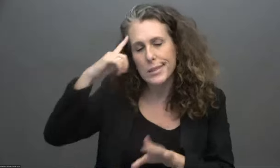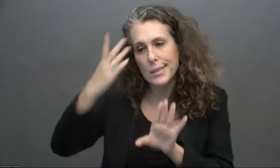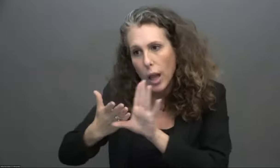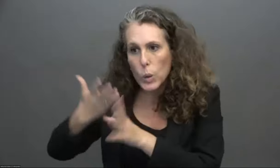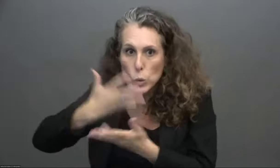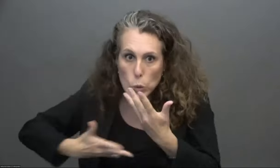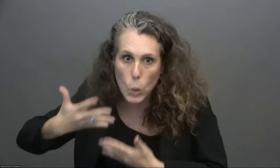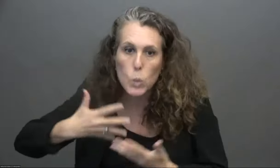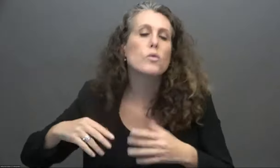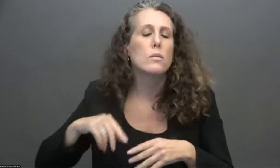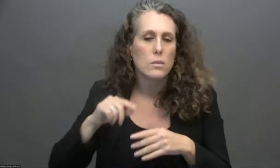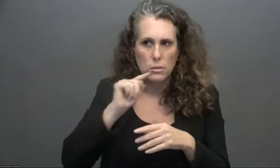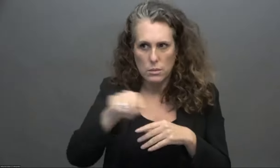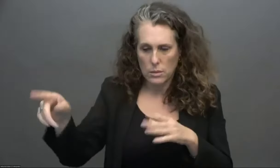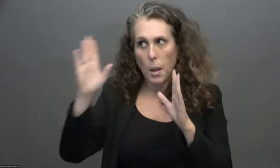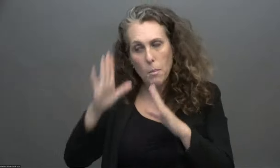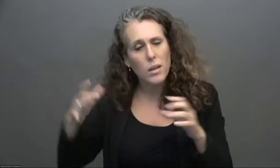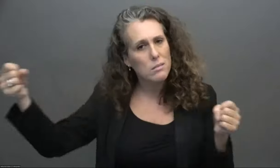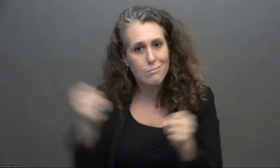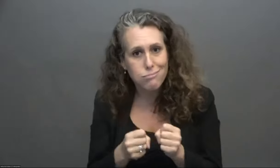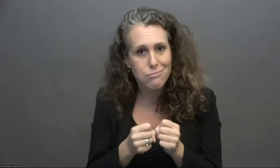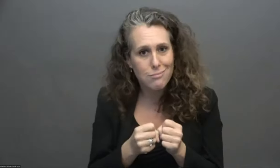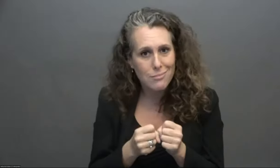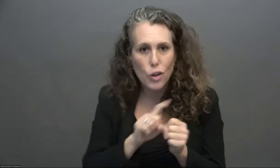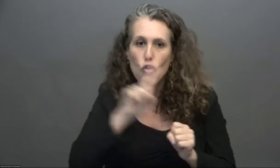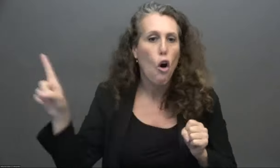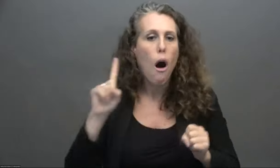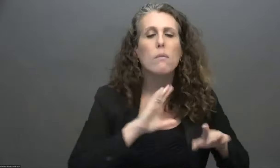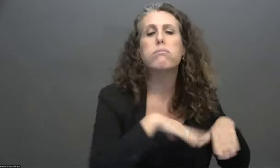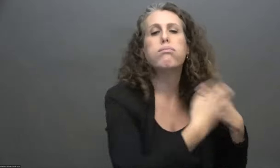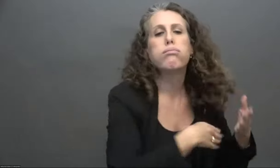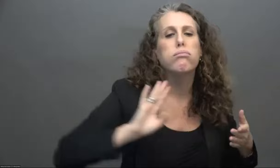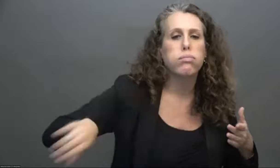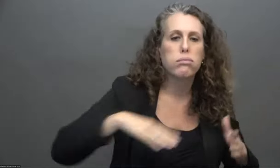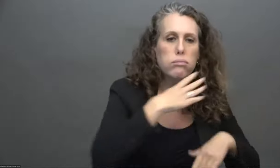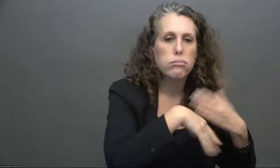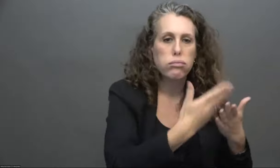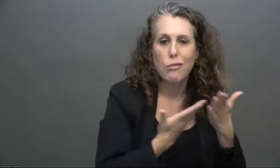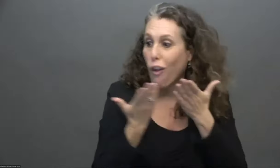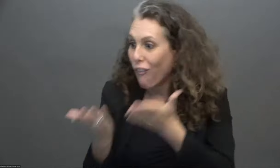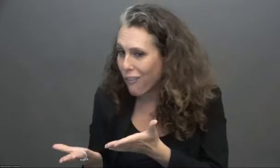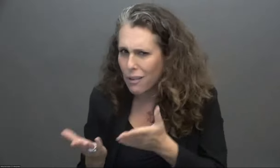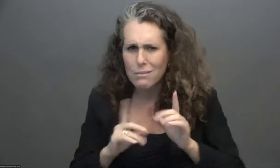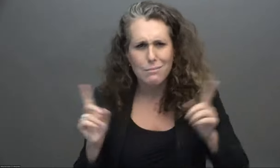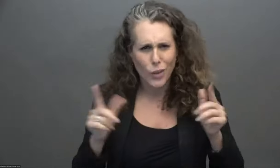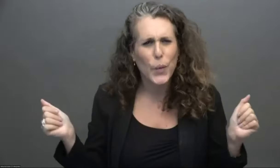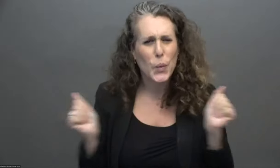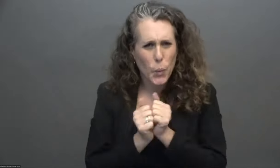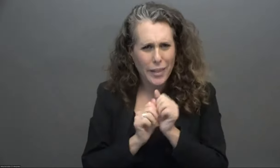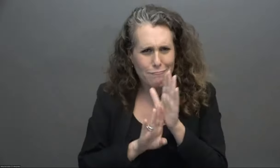16:47:52 And also, we, We look forward to continue working with companies on issues